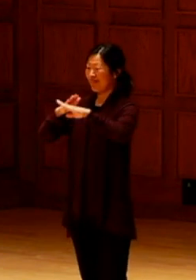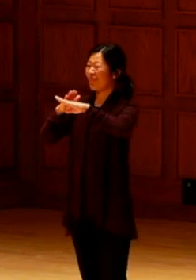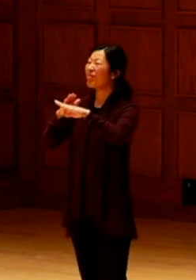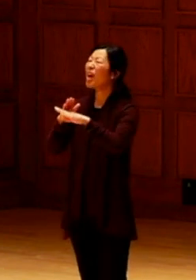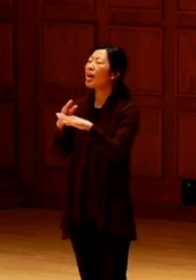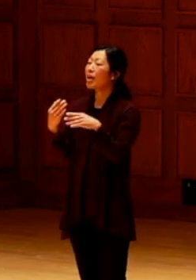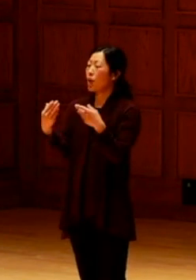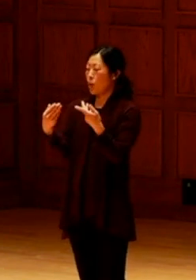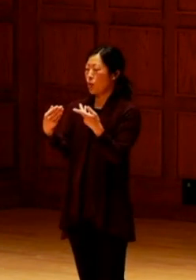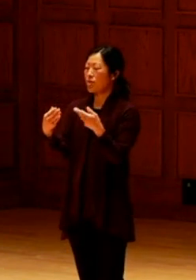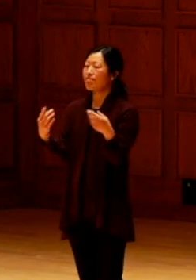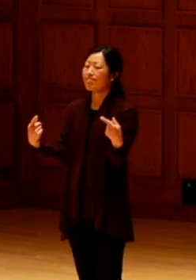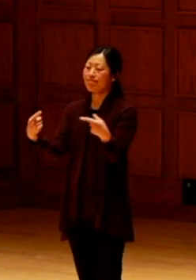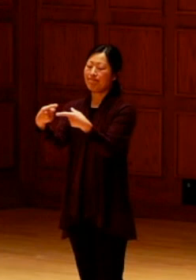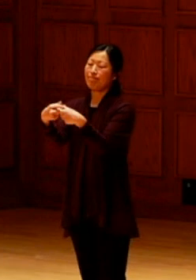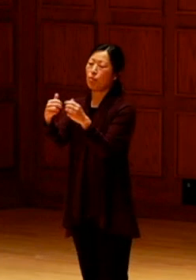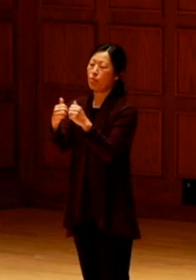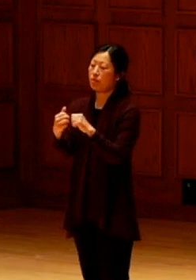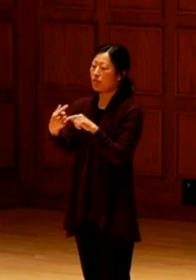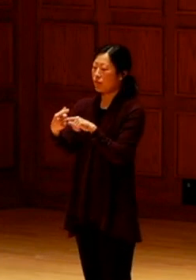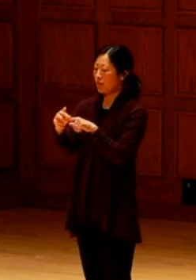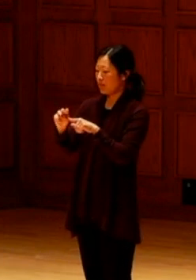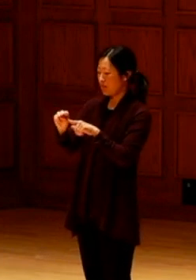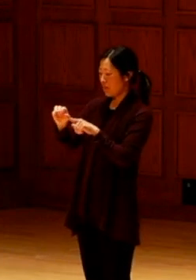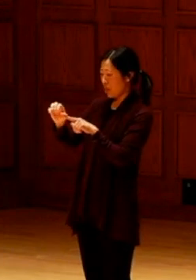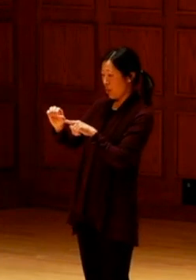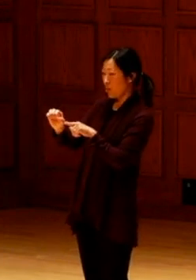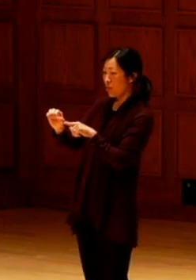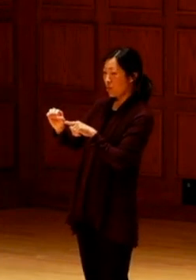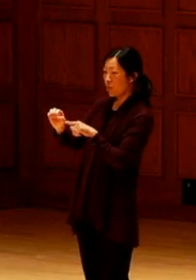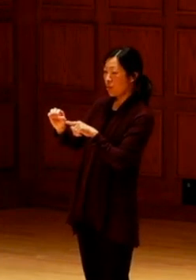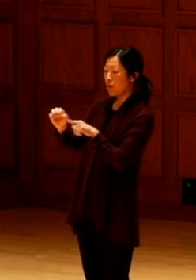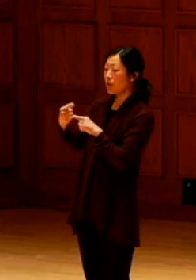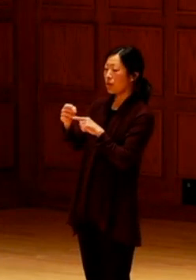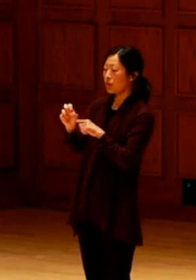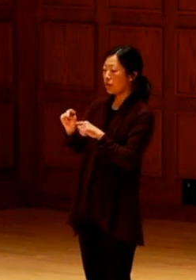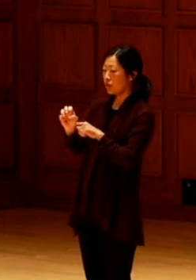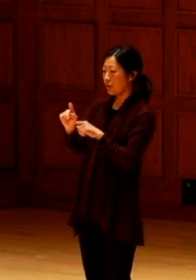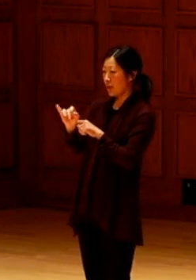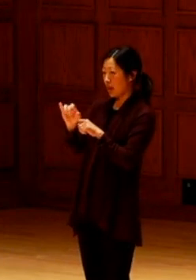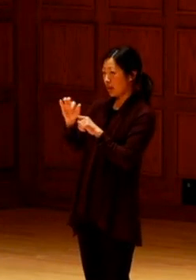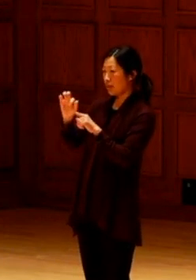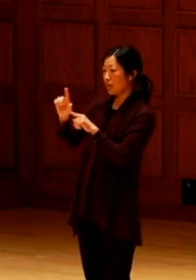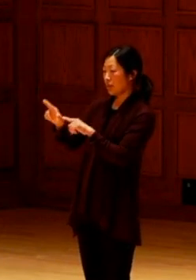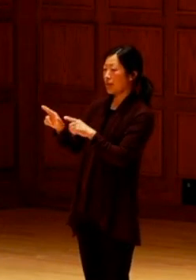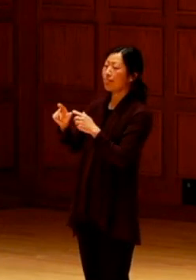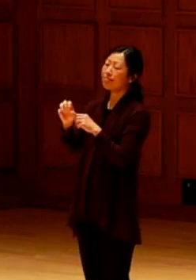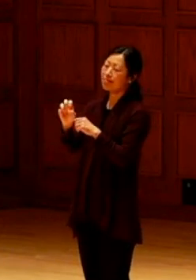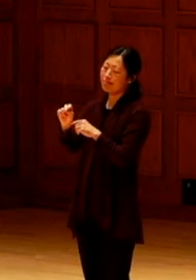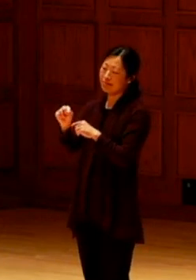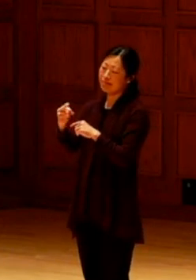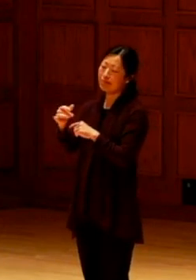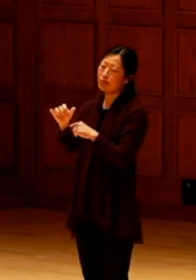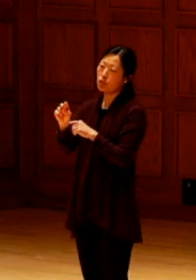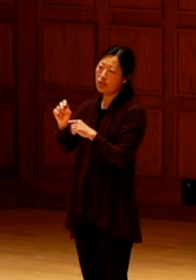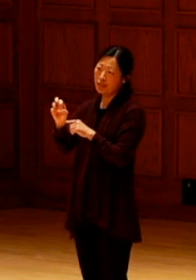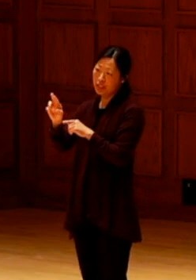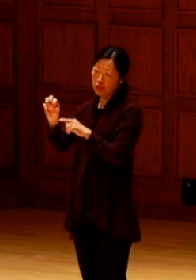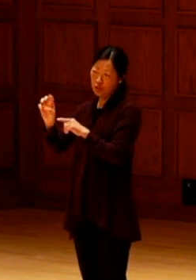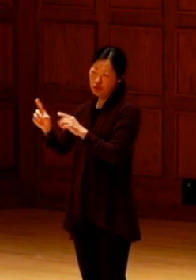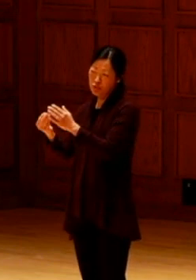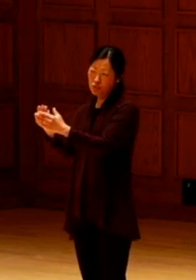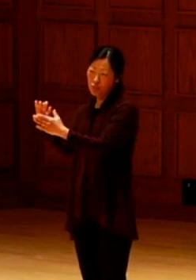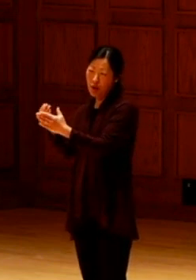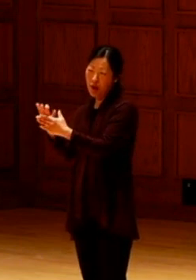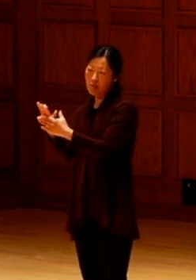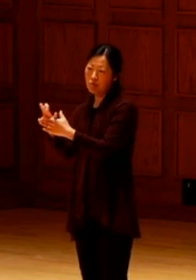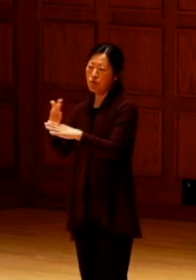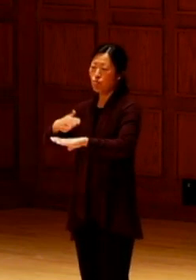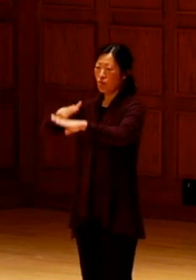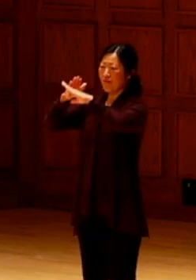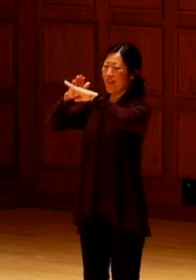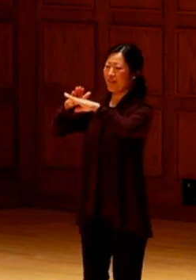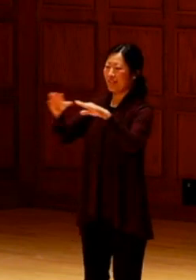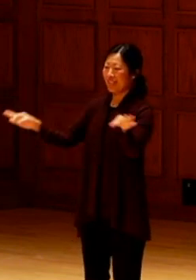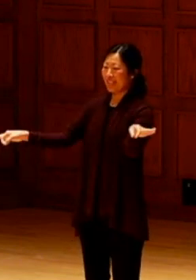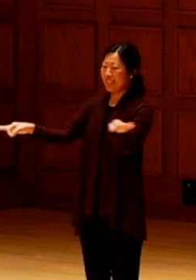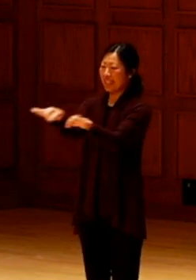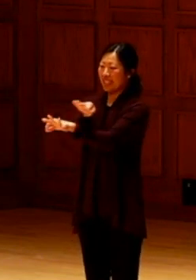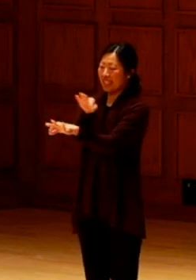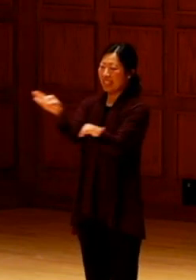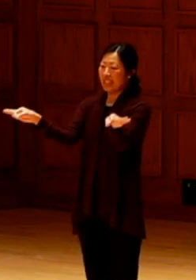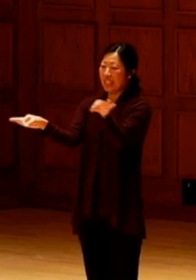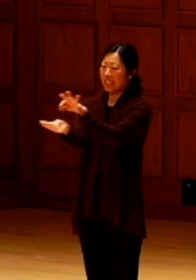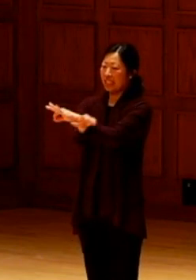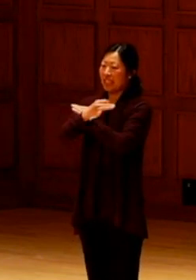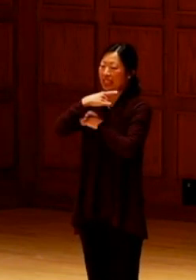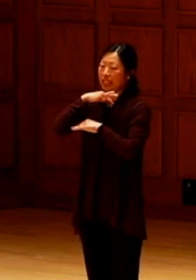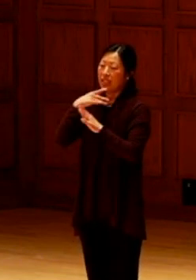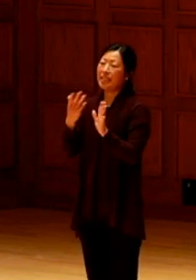preventing cross contamination with GMO crops or corn were genetically